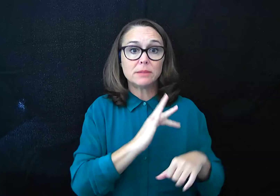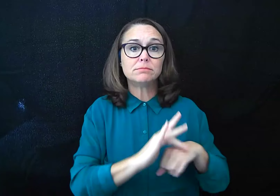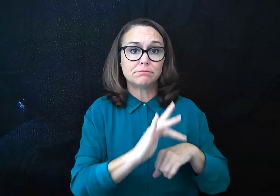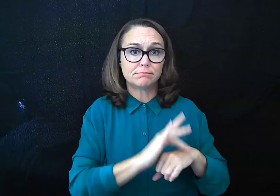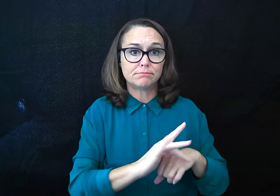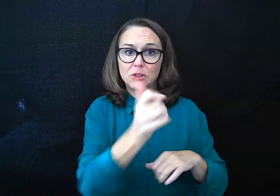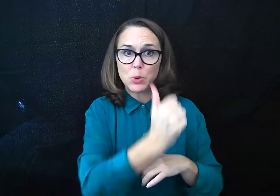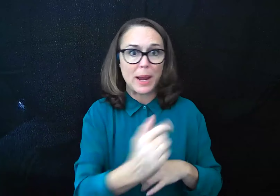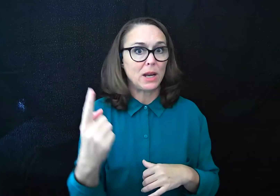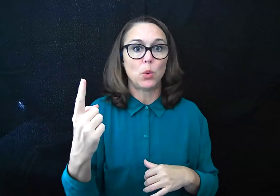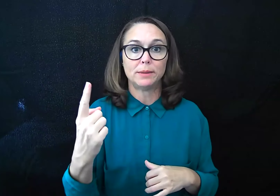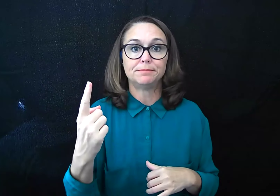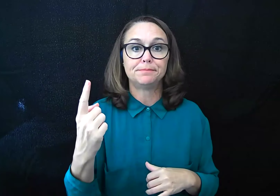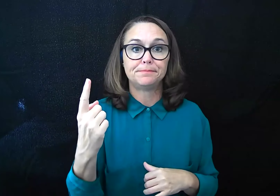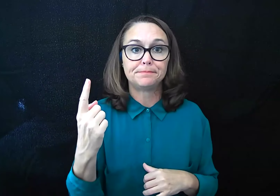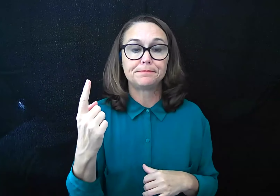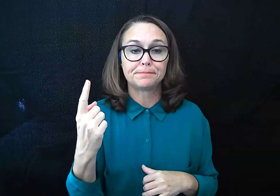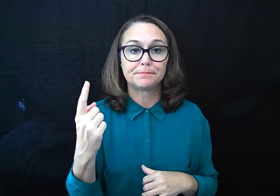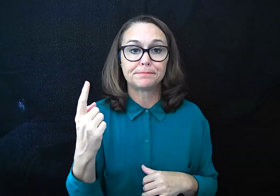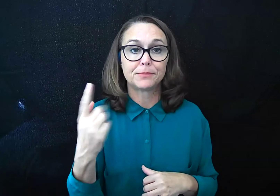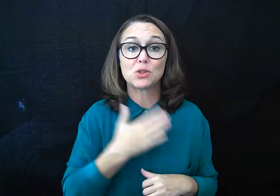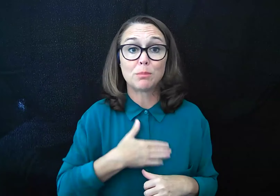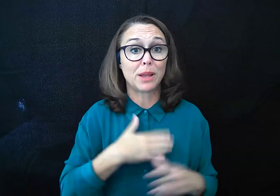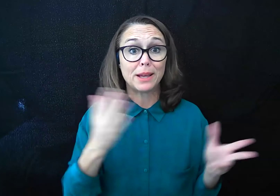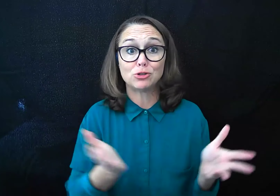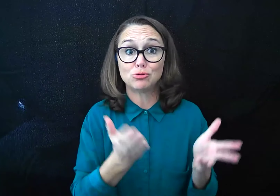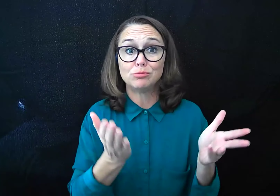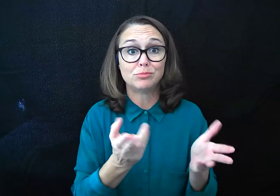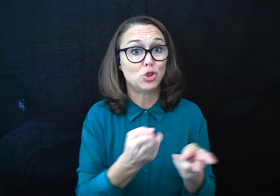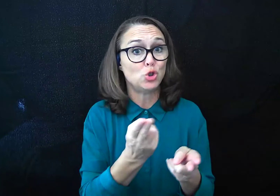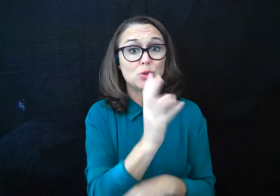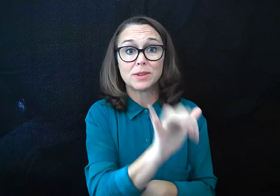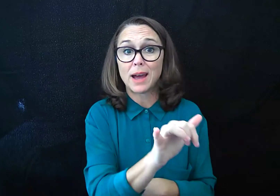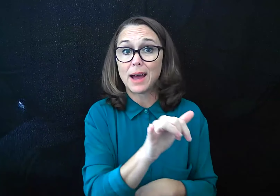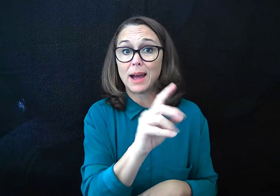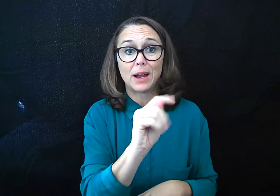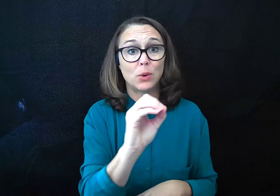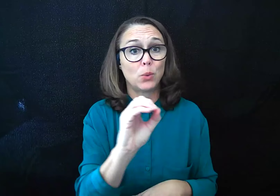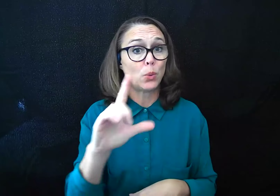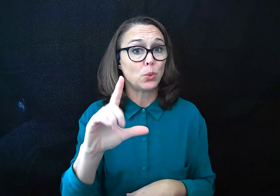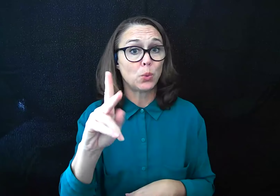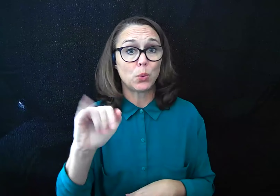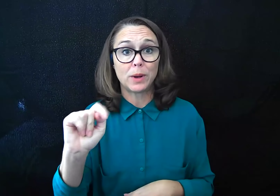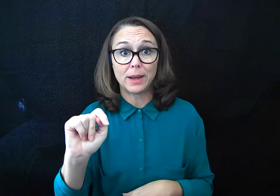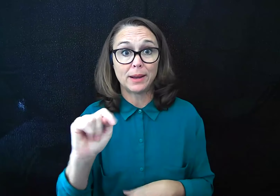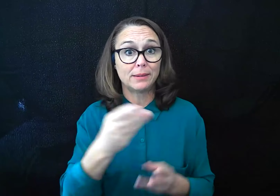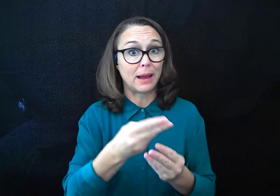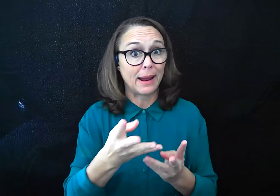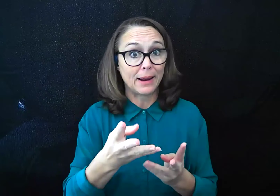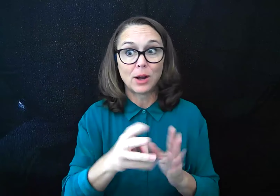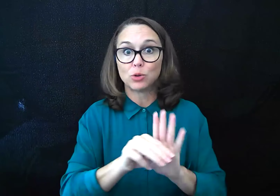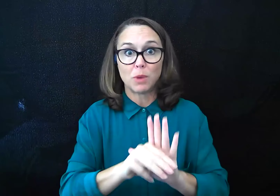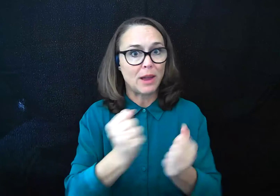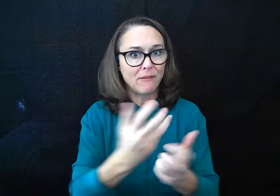you. So please use that toolkit if you wish, or any of the handouts or modules.